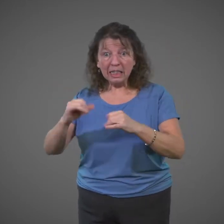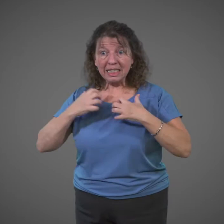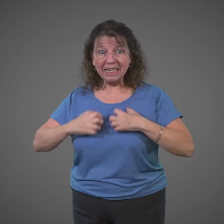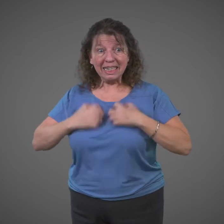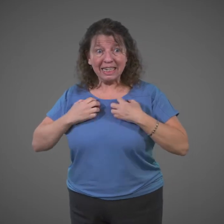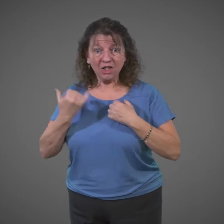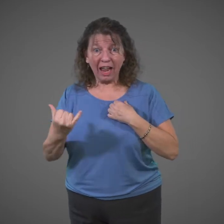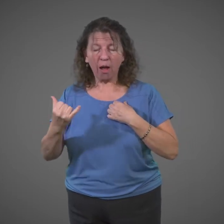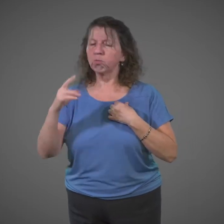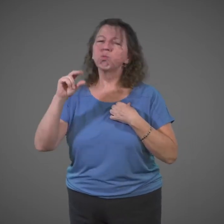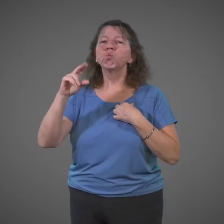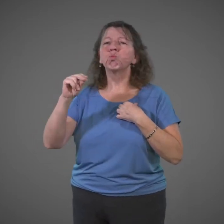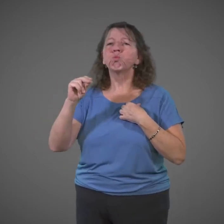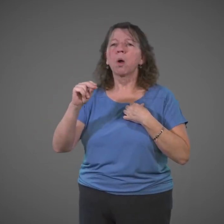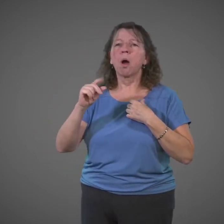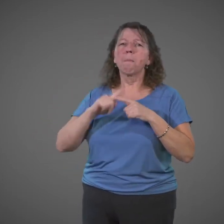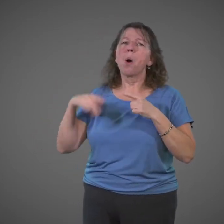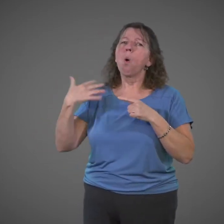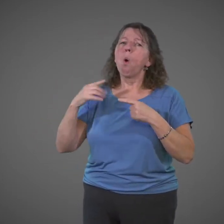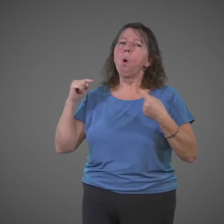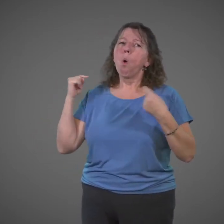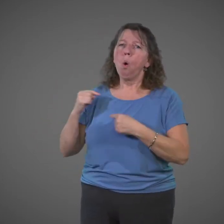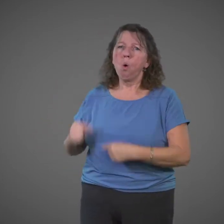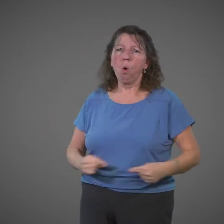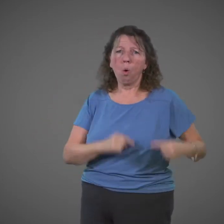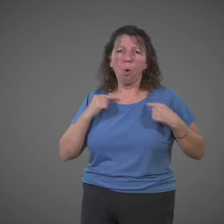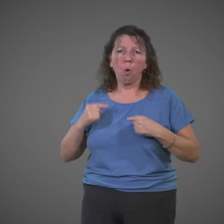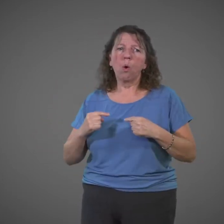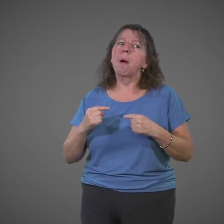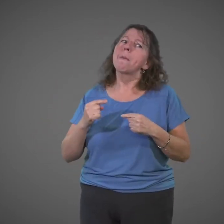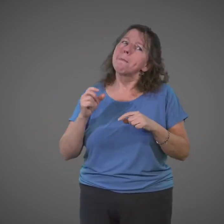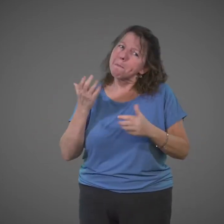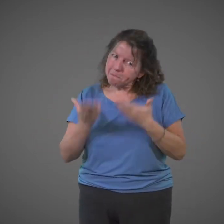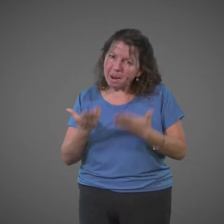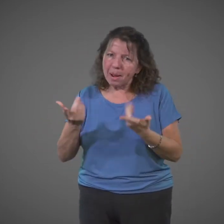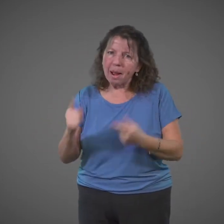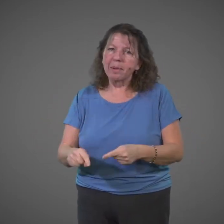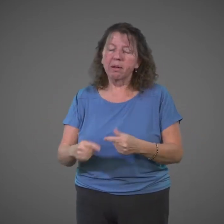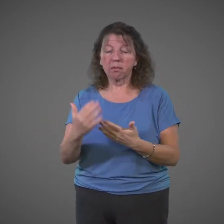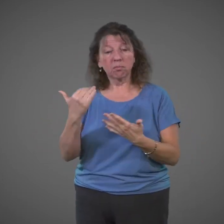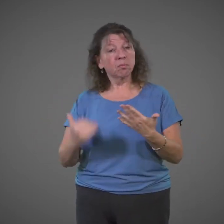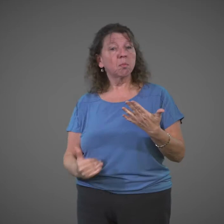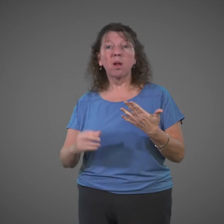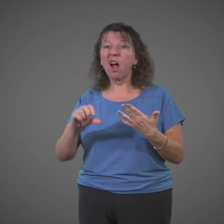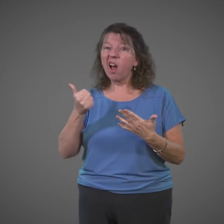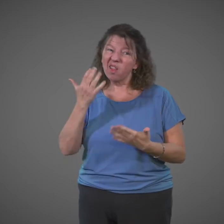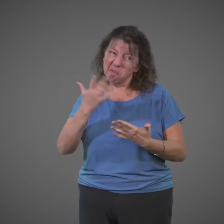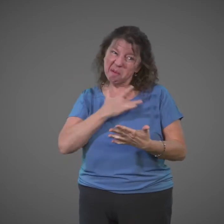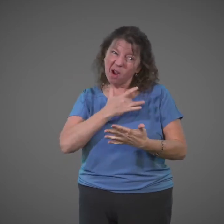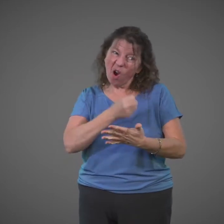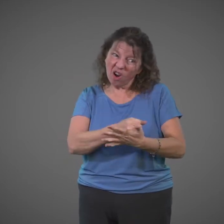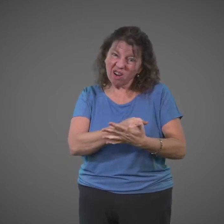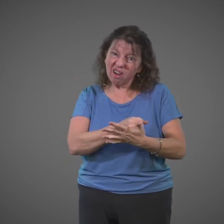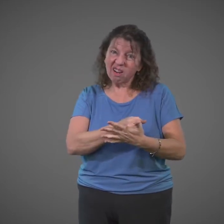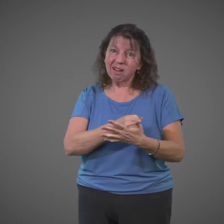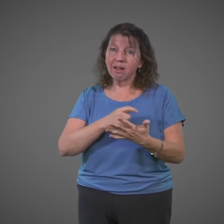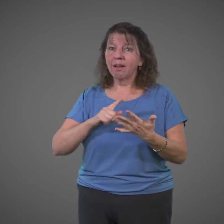but now you don't feel itchy, instead you will have pain in different parts of your body. You could also develop chest pain